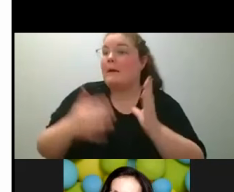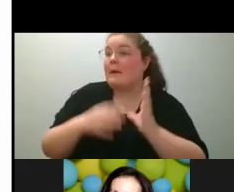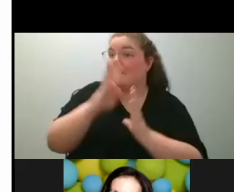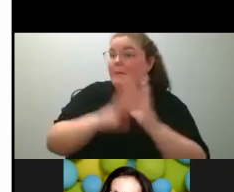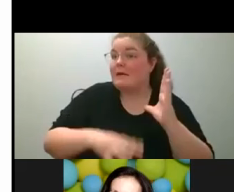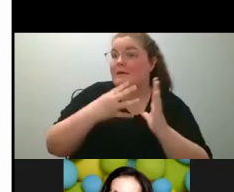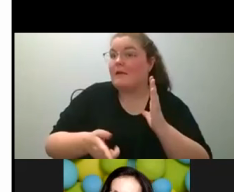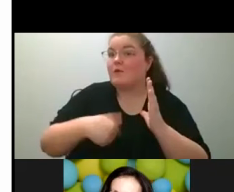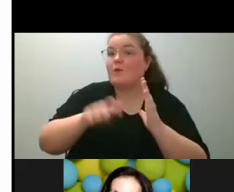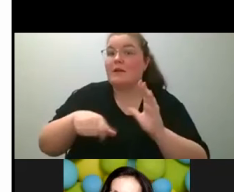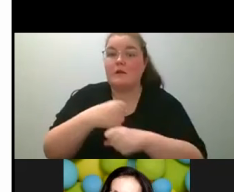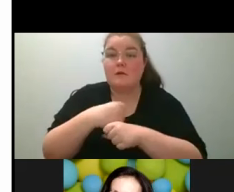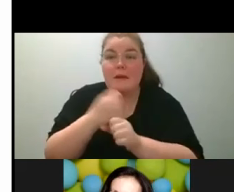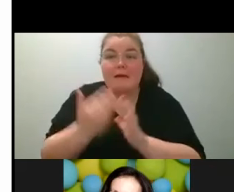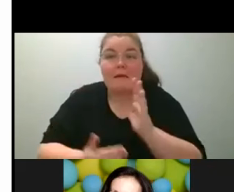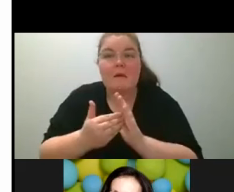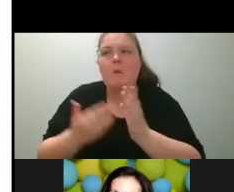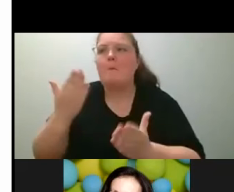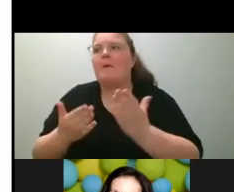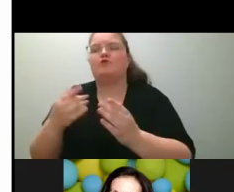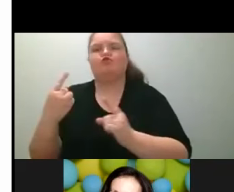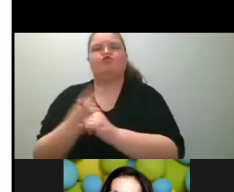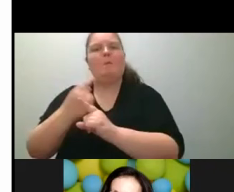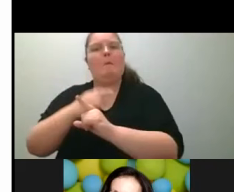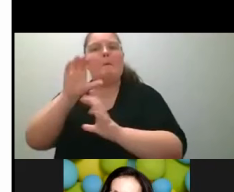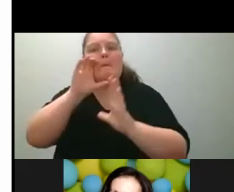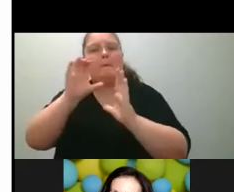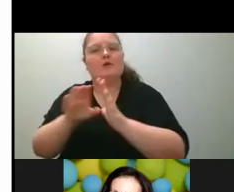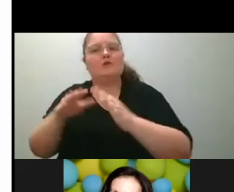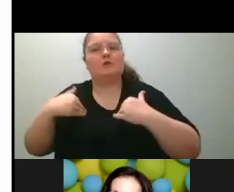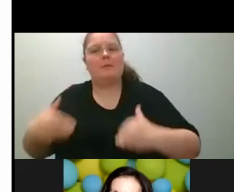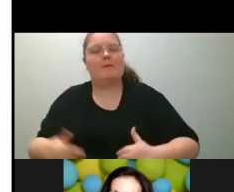or just pictures of people that are there that might need to be localized?